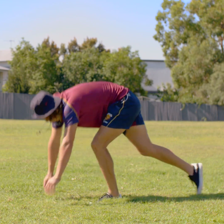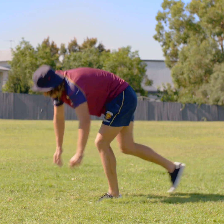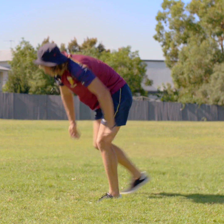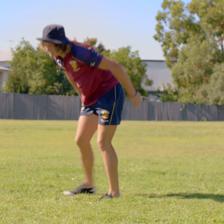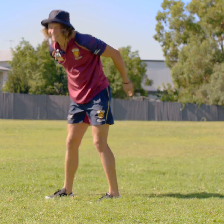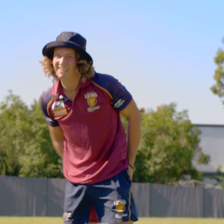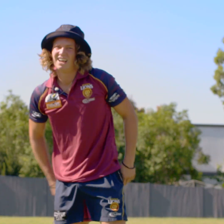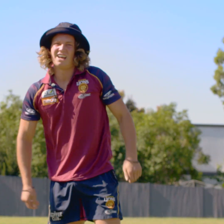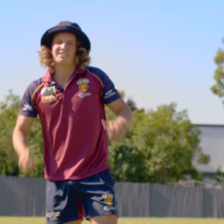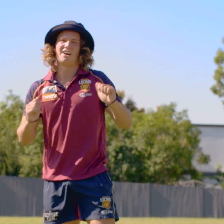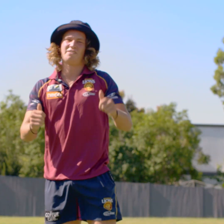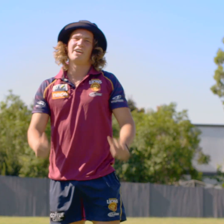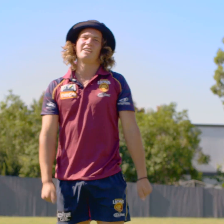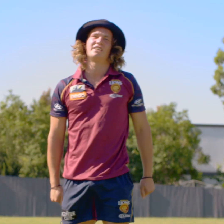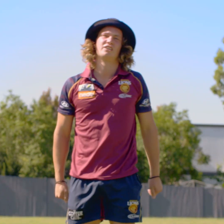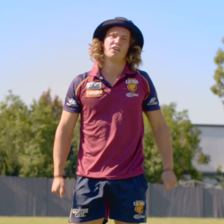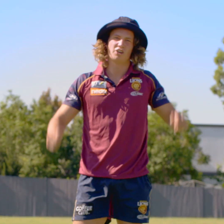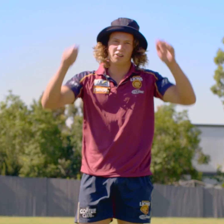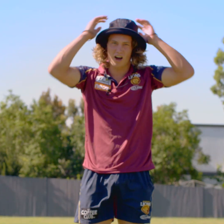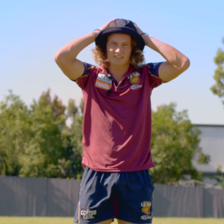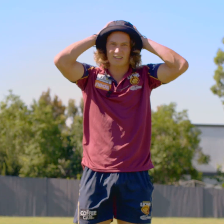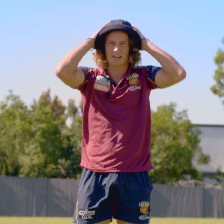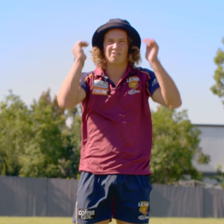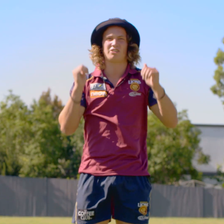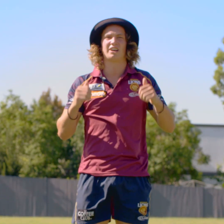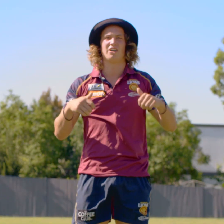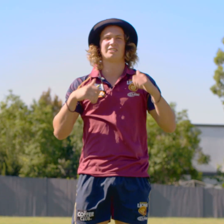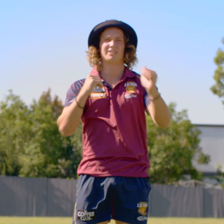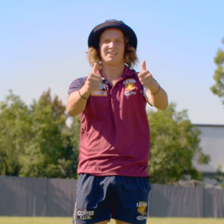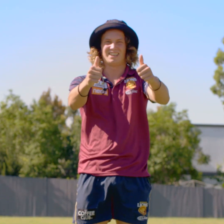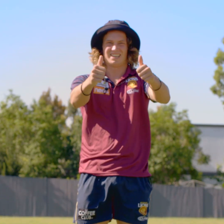Righto, that’s enough for me. Go Lions! And have a crack, guys.